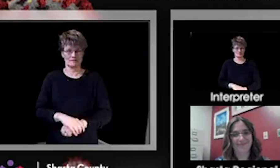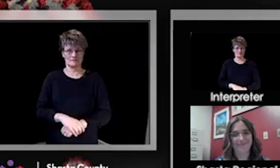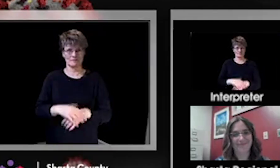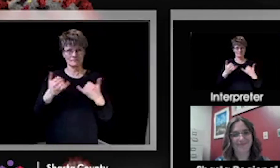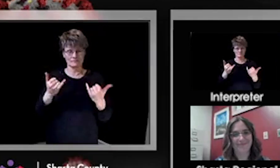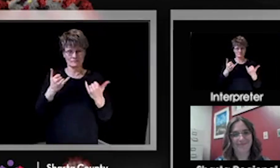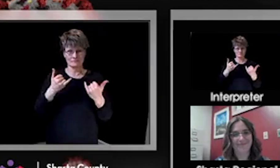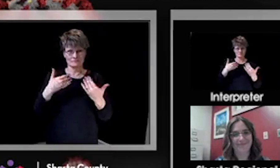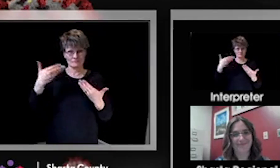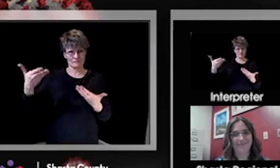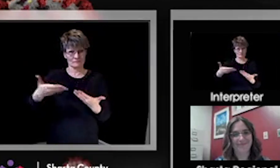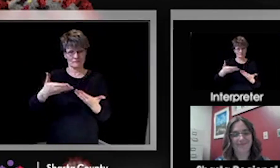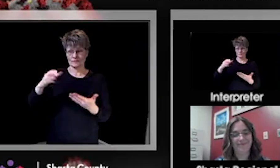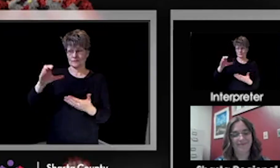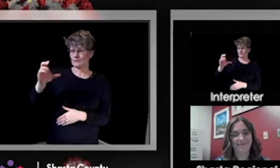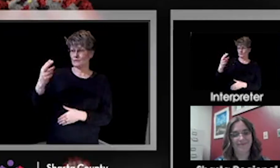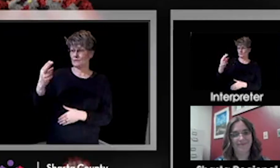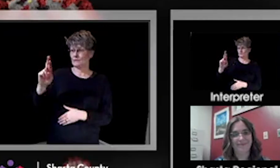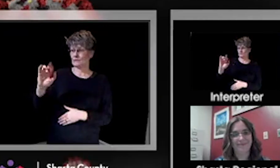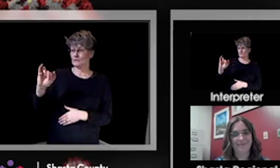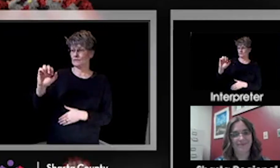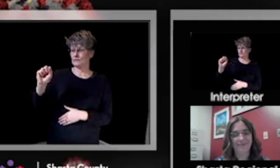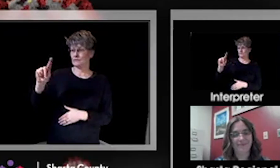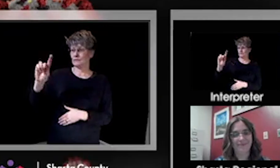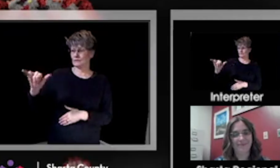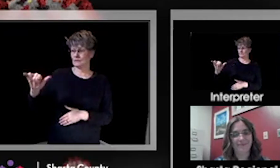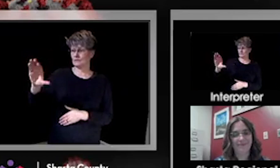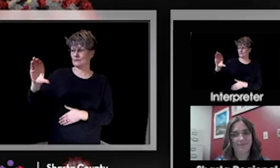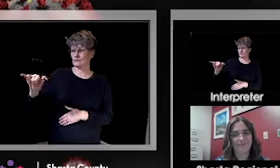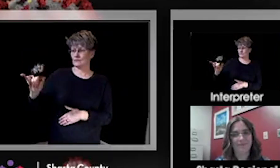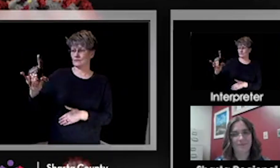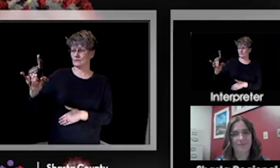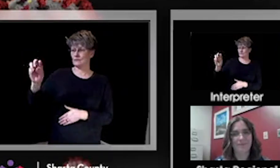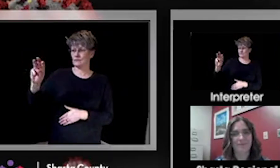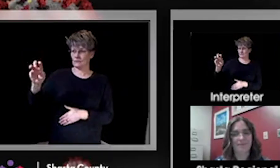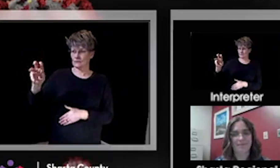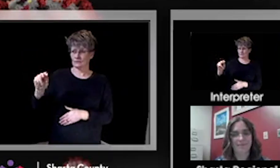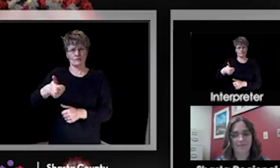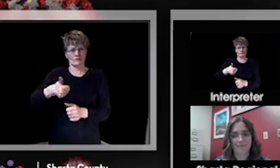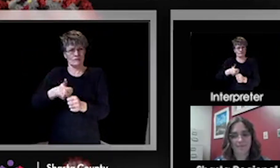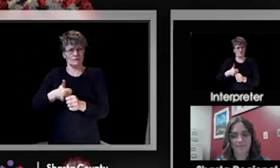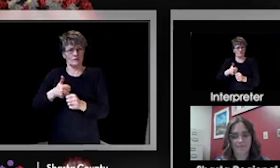Christy Coleman. She is our is the Shasta County Director of Housing and she has some